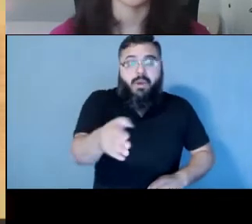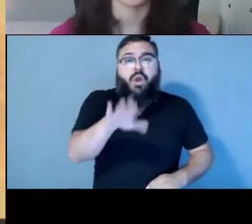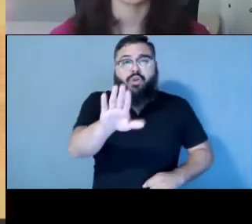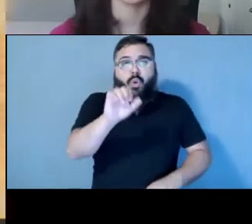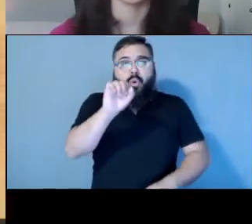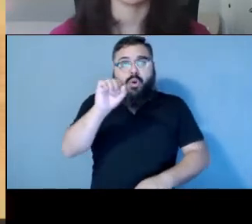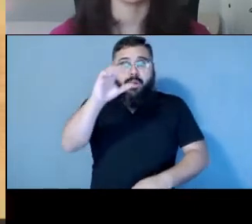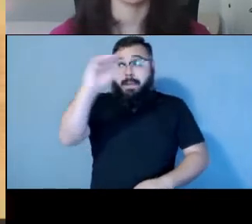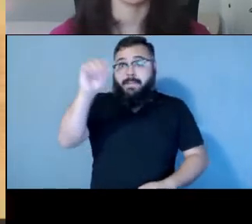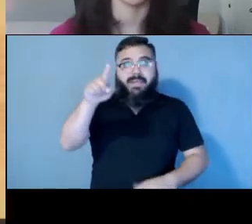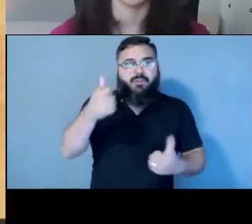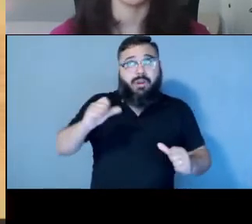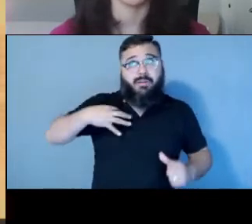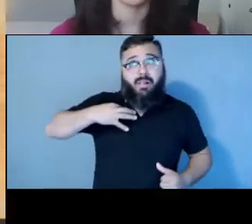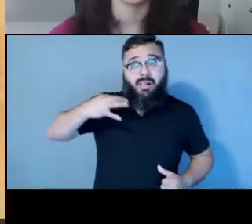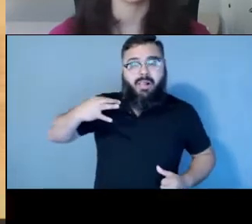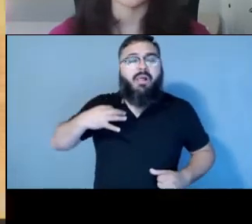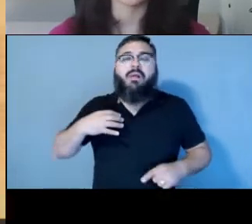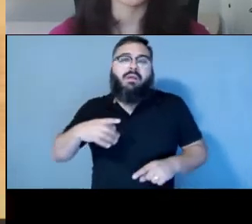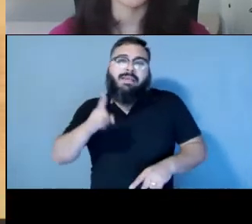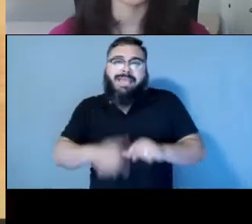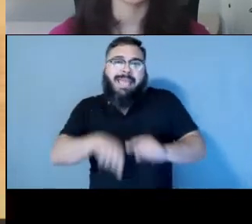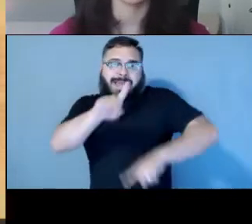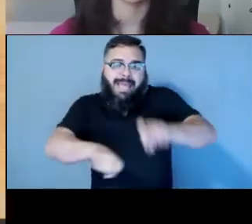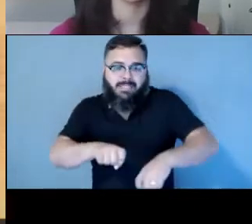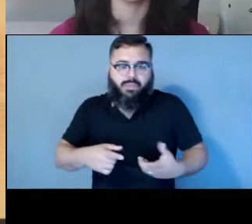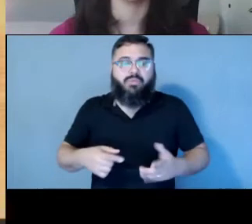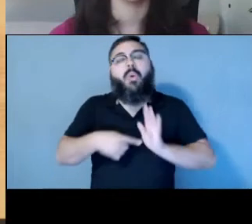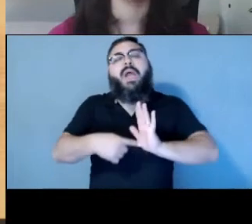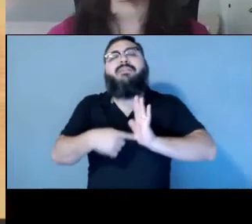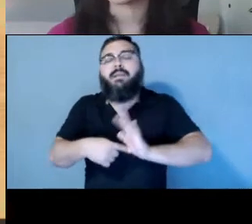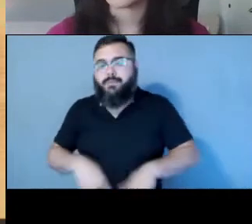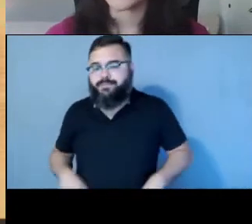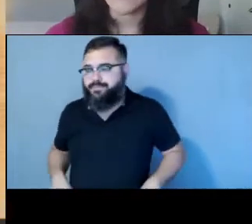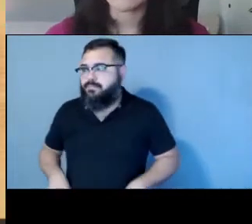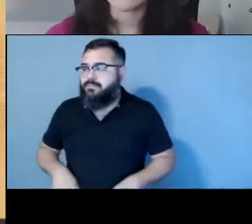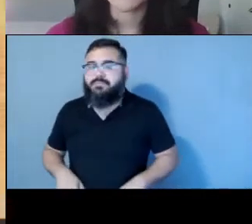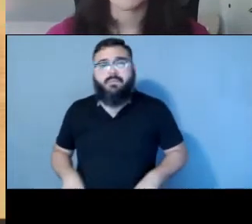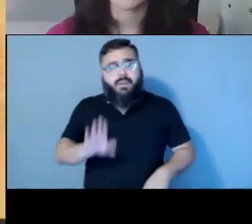about questions that might reveal a disability. So I have some examples in here of, well, do you have a disability